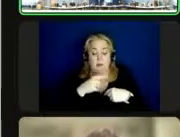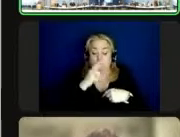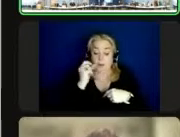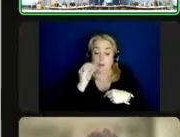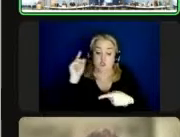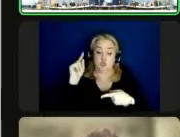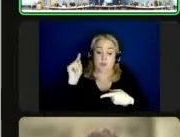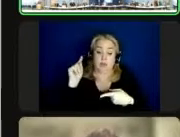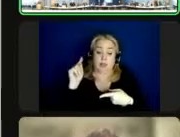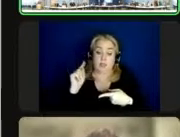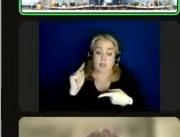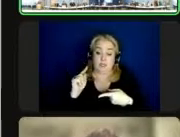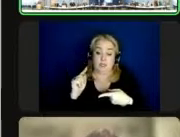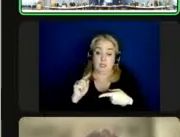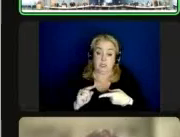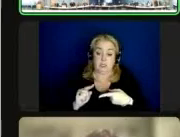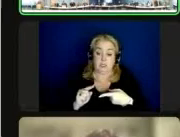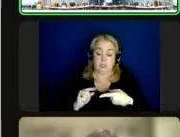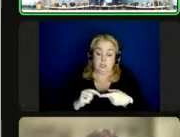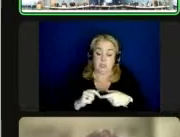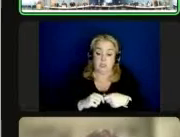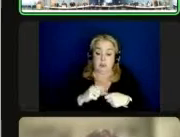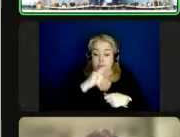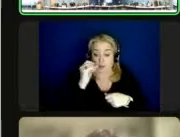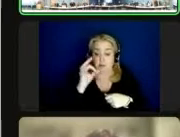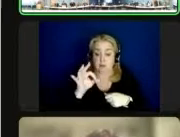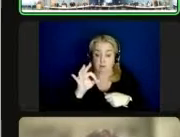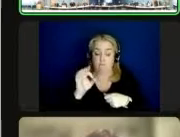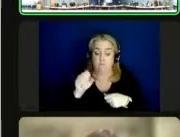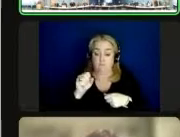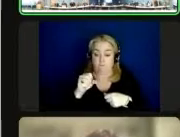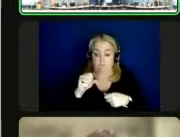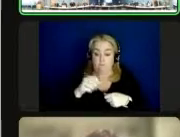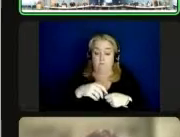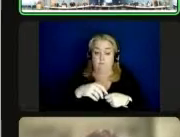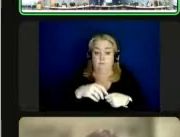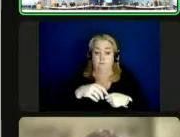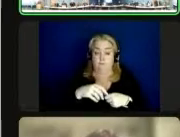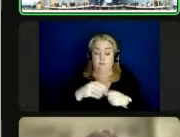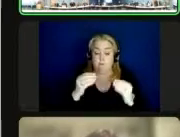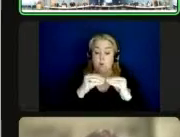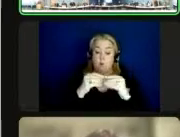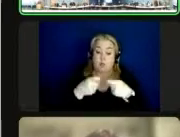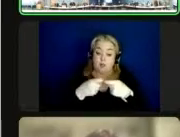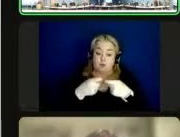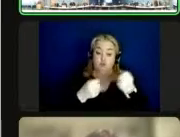AND HOW DID THIS SEPARATE